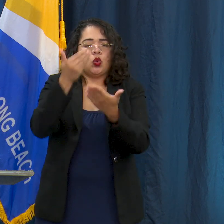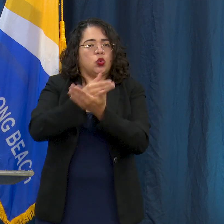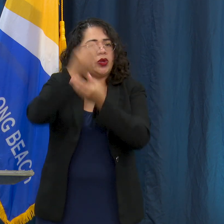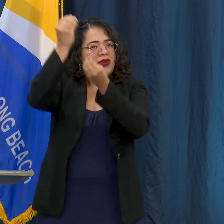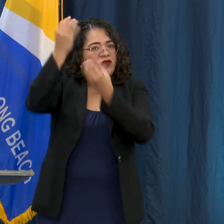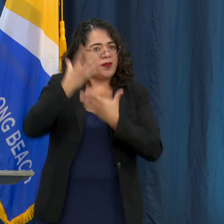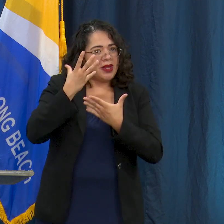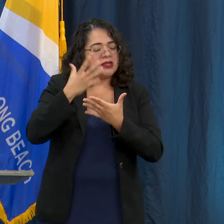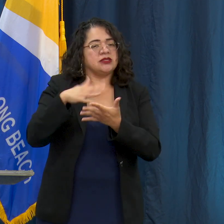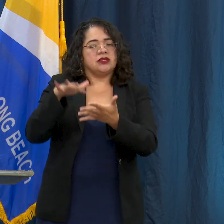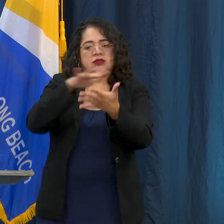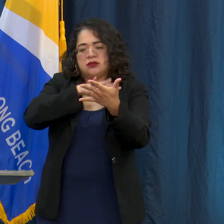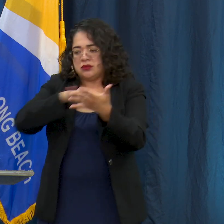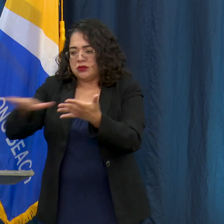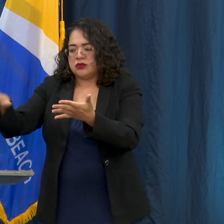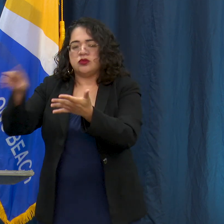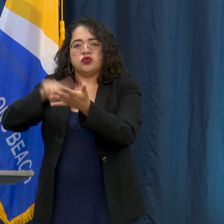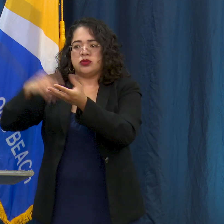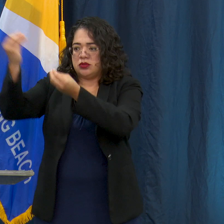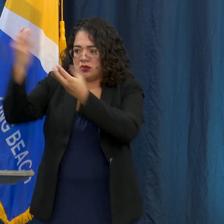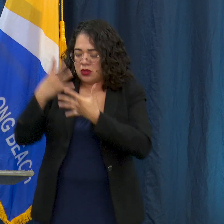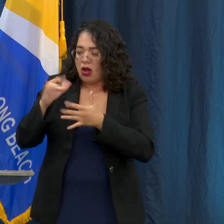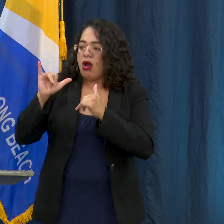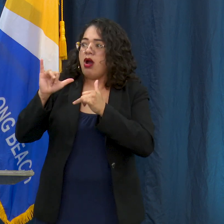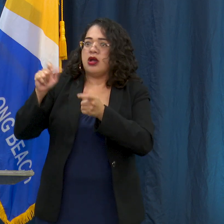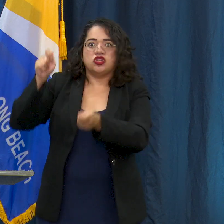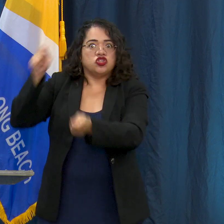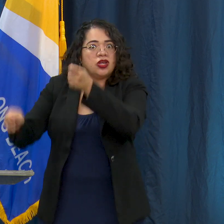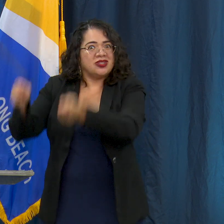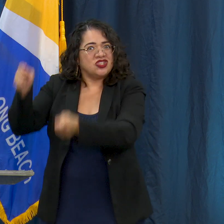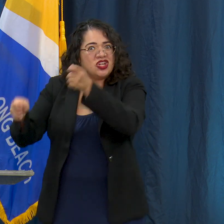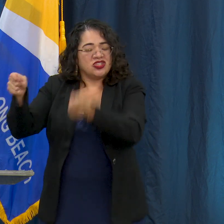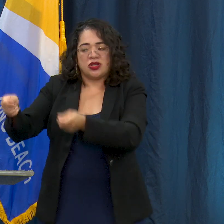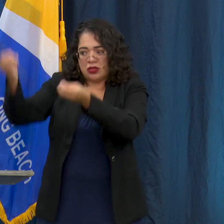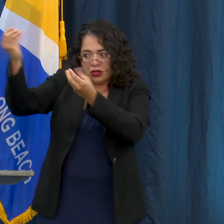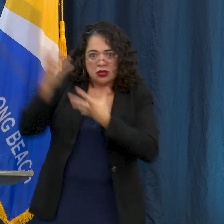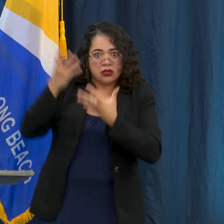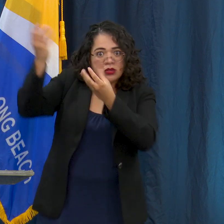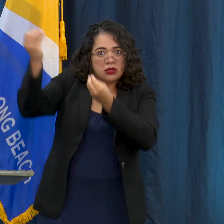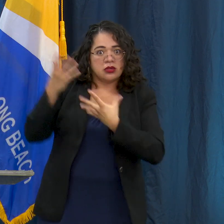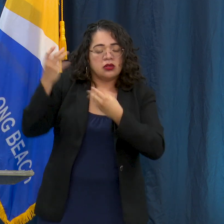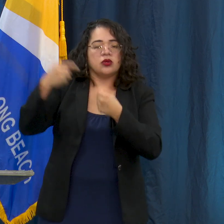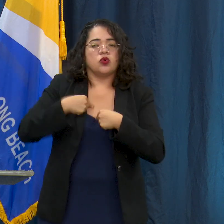of evolving information that comes out, and all public health professionals are